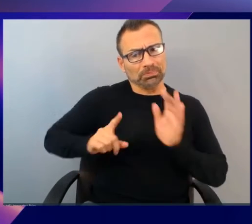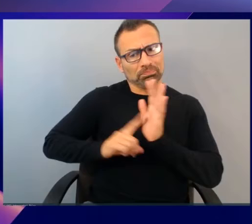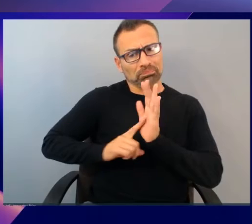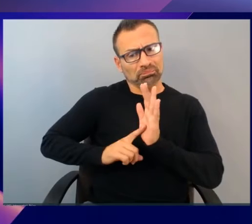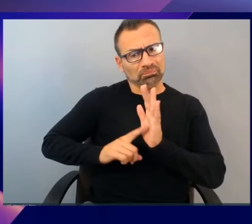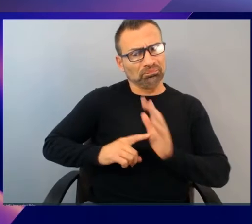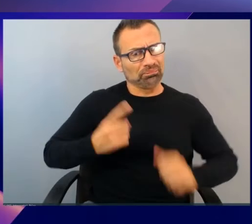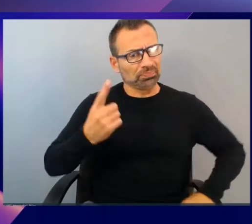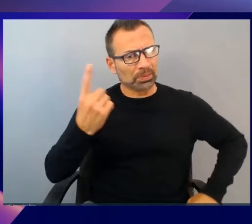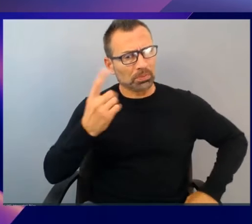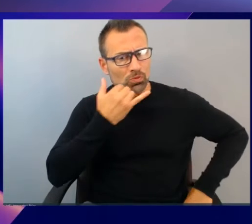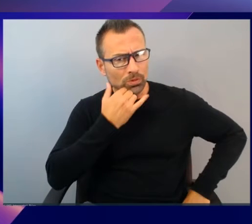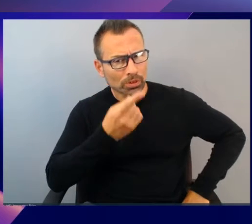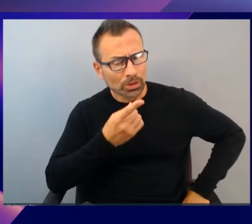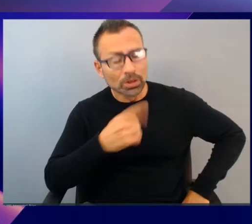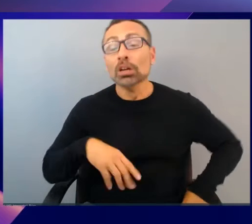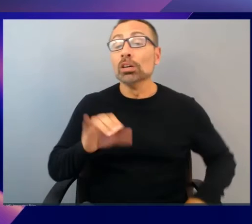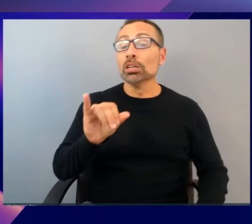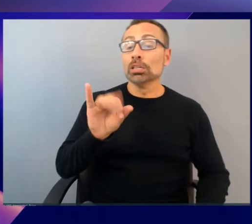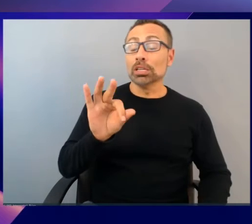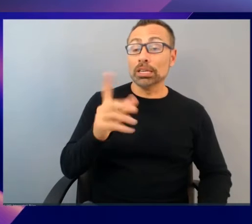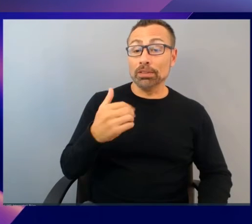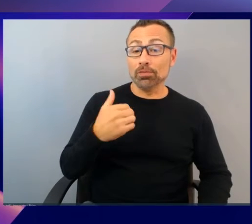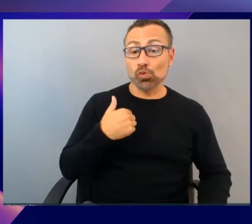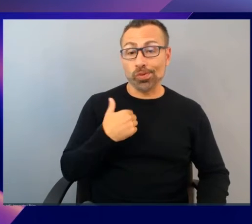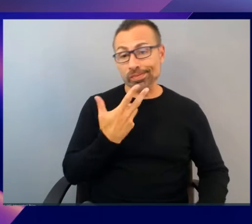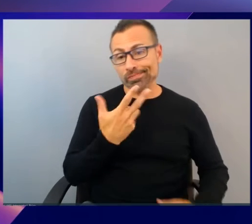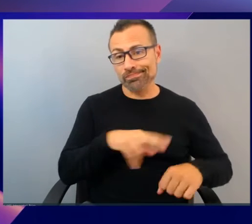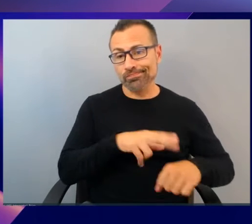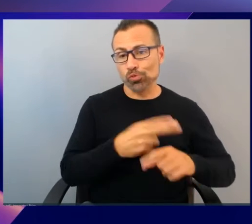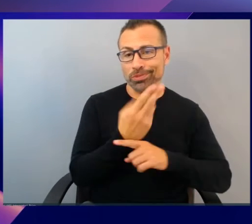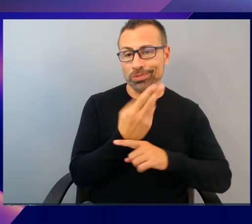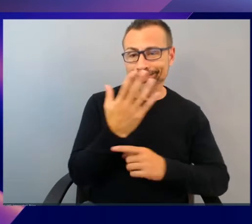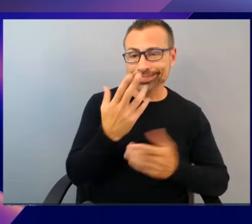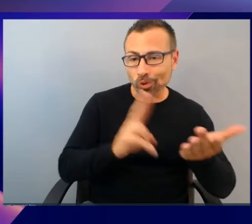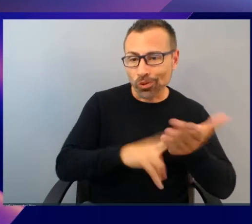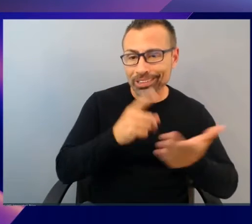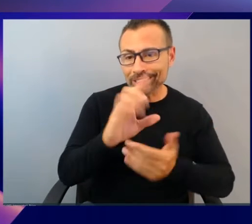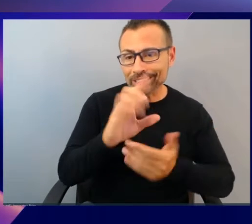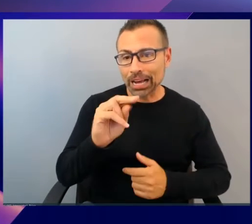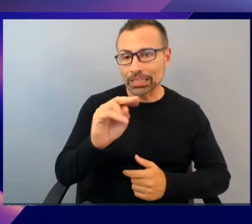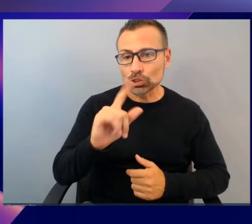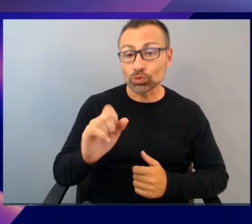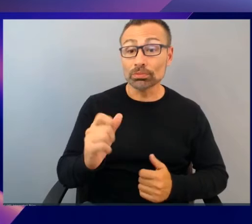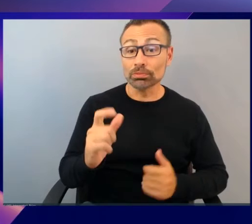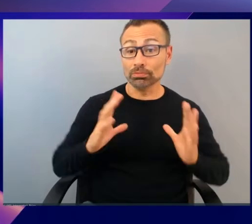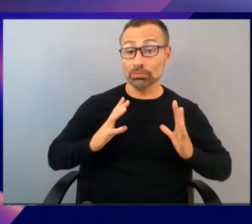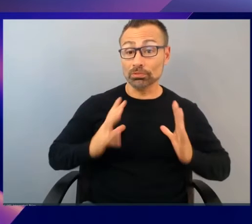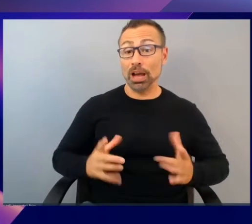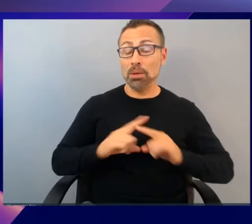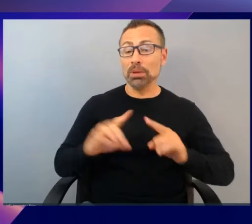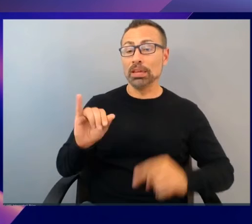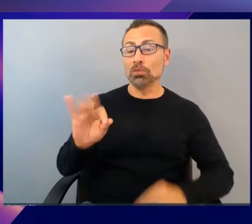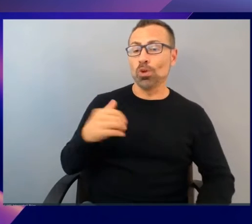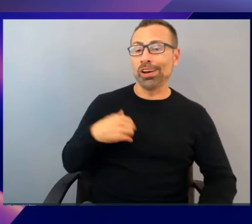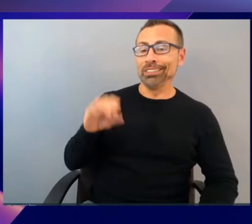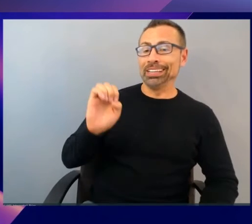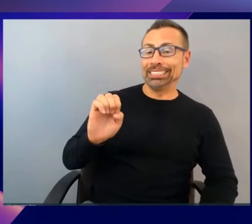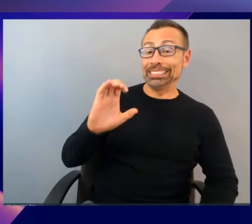Generally you'll have normal users logging into the console. That's fine. - Right. But if you have an EC2 instance logging into the console,